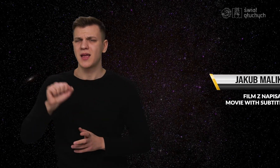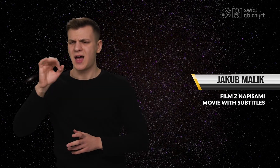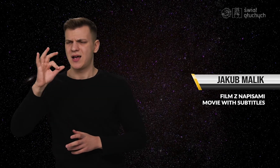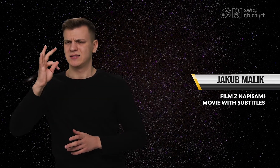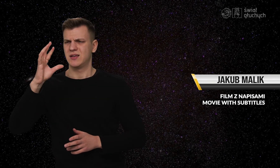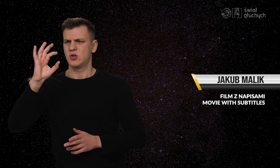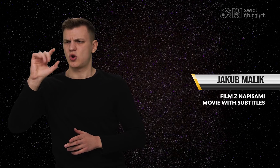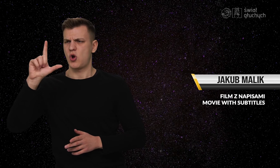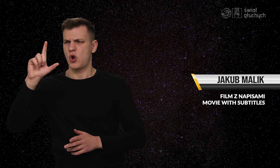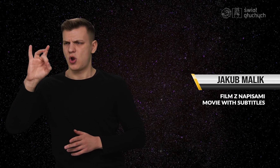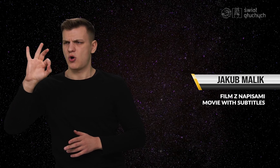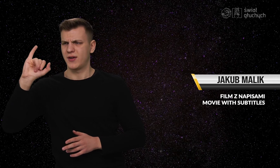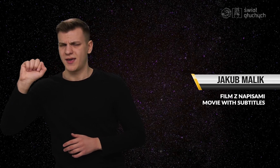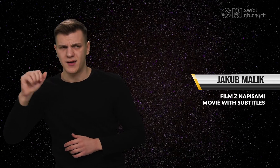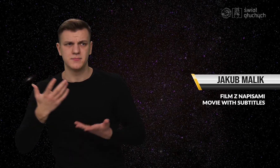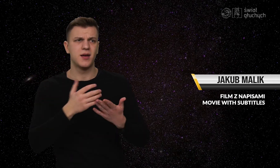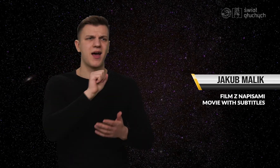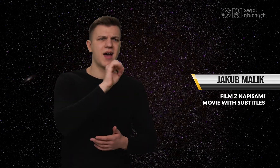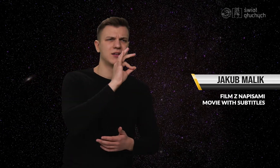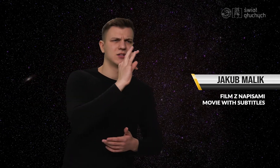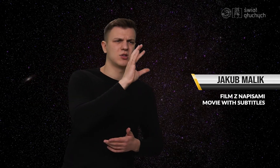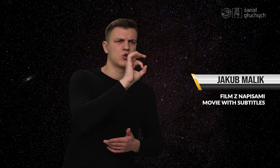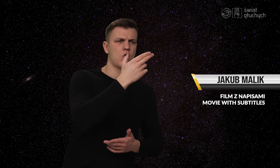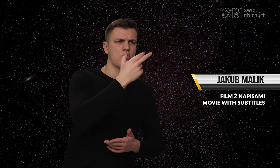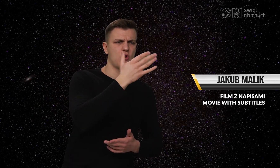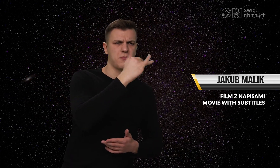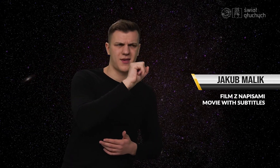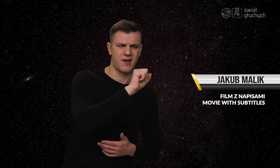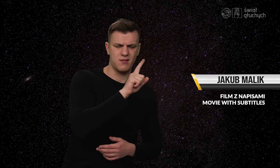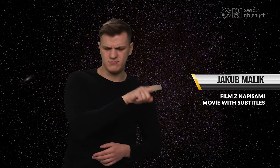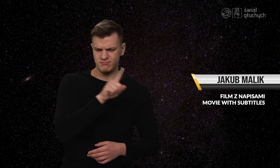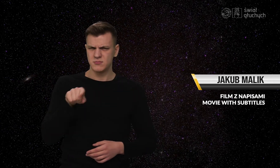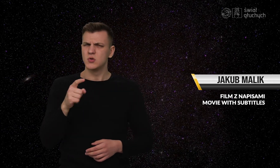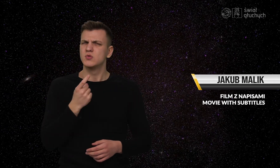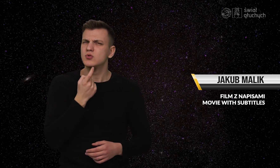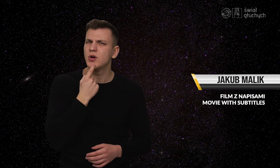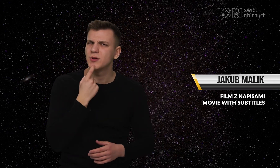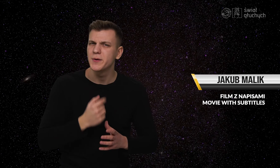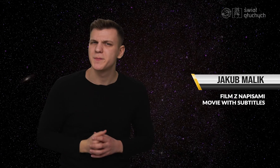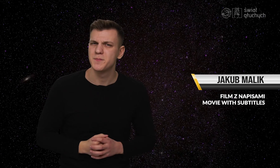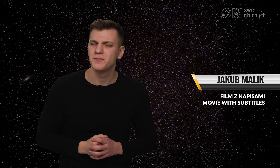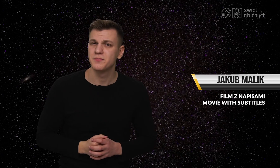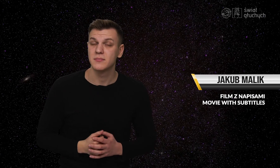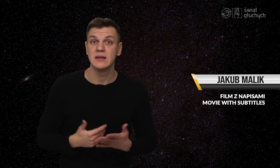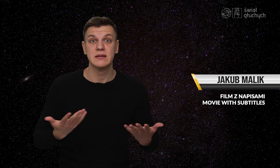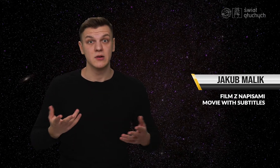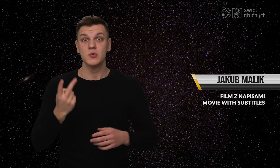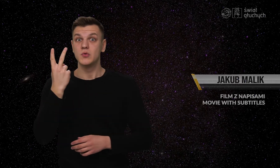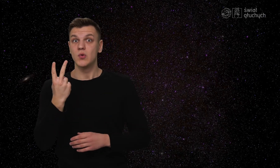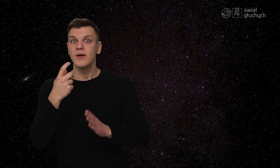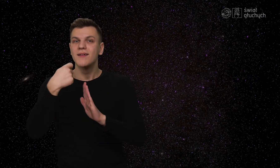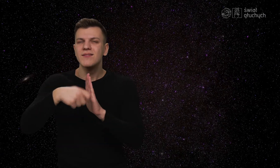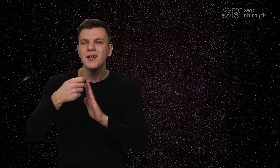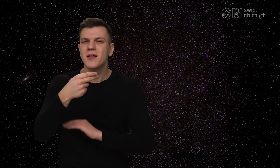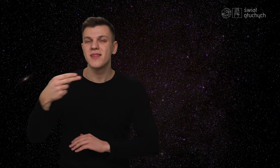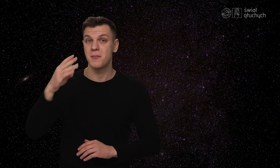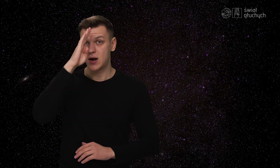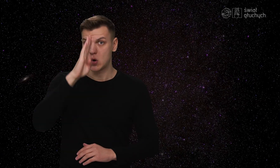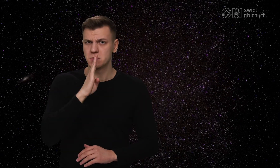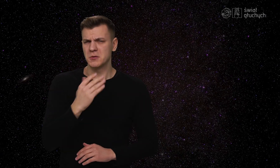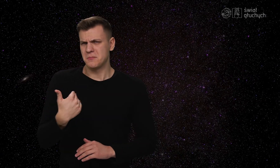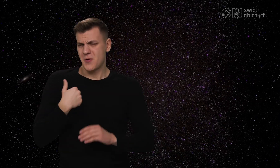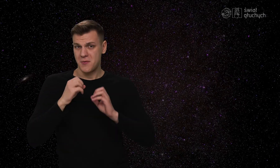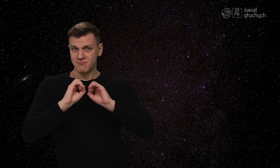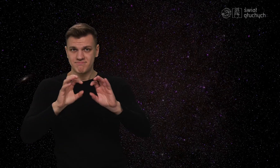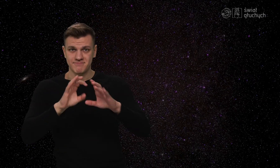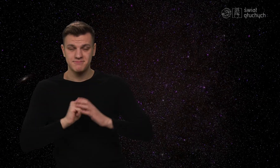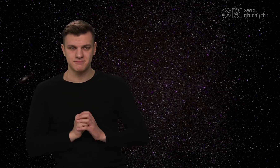"Astronomy" and "astrology".